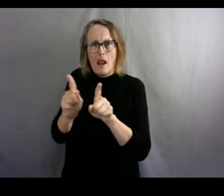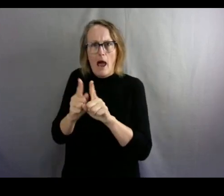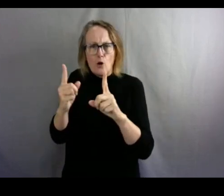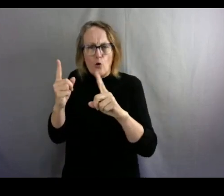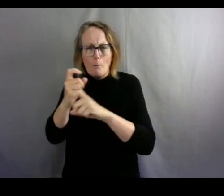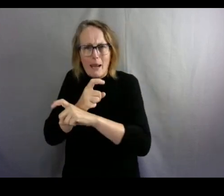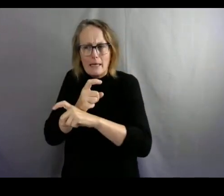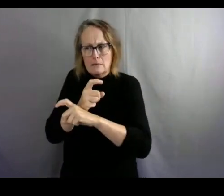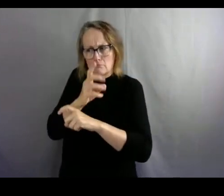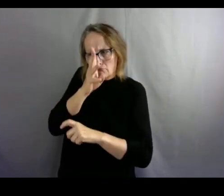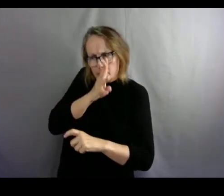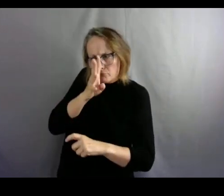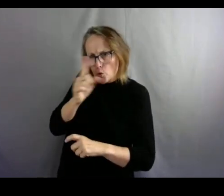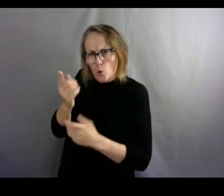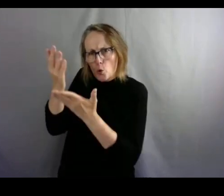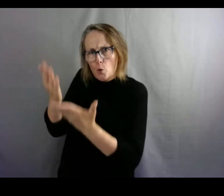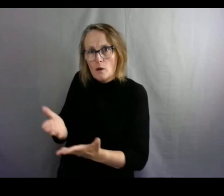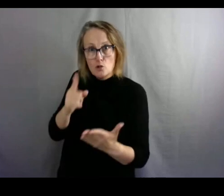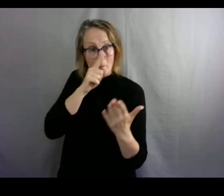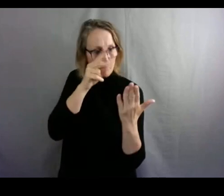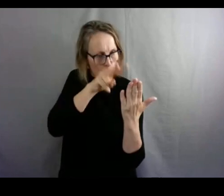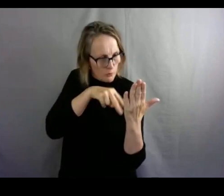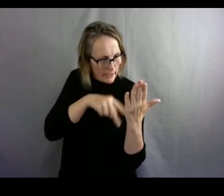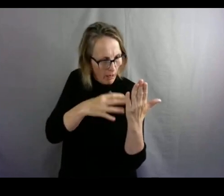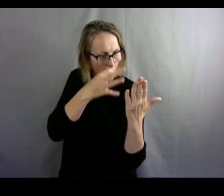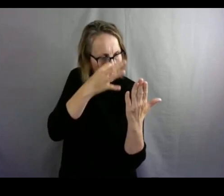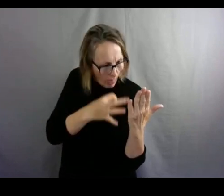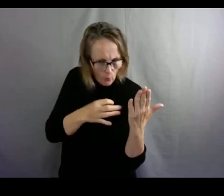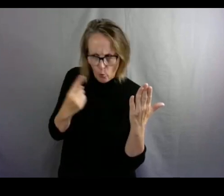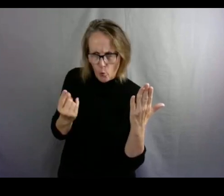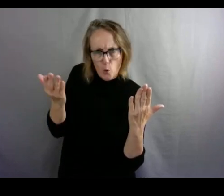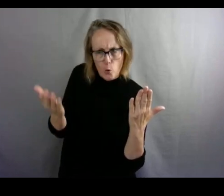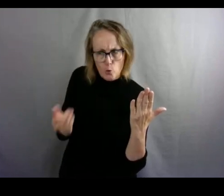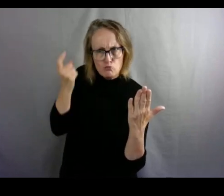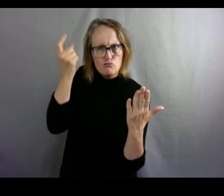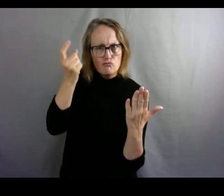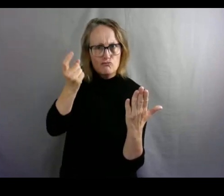and had a hold on people's thinking for over a century, since that book was published.